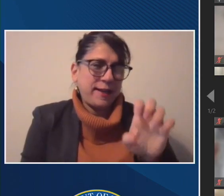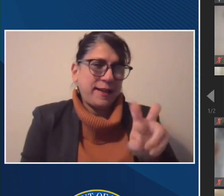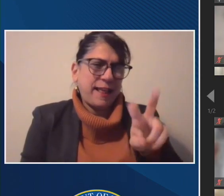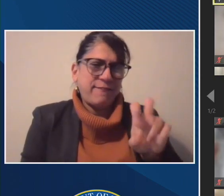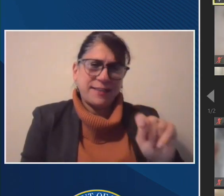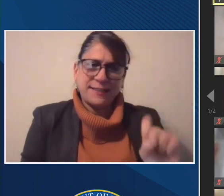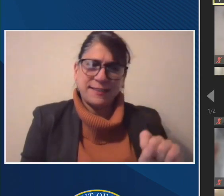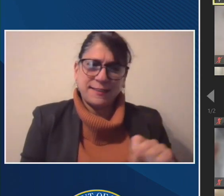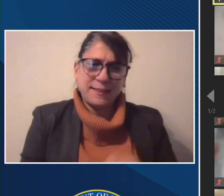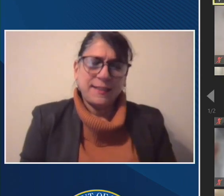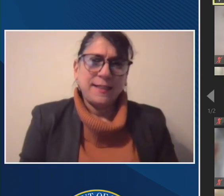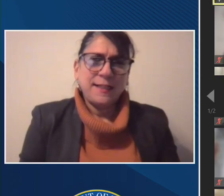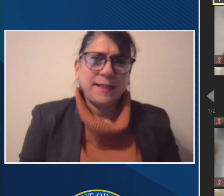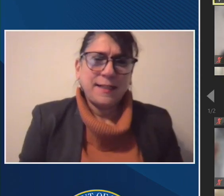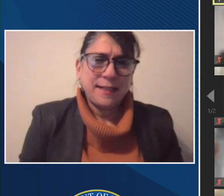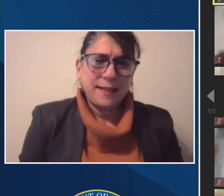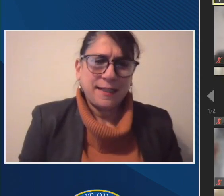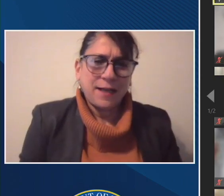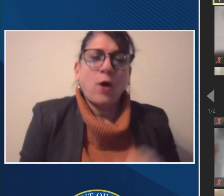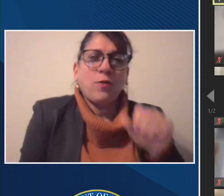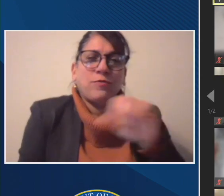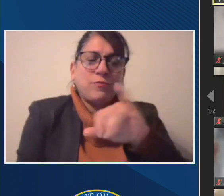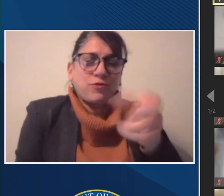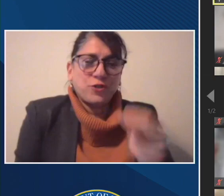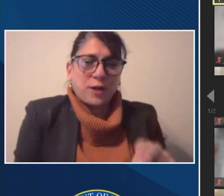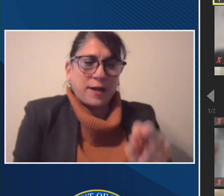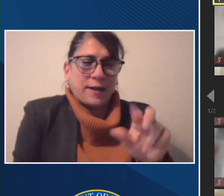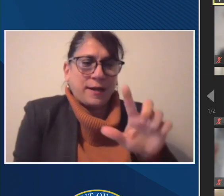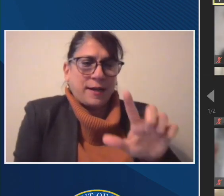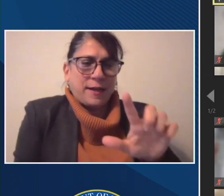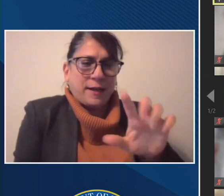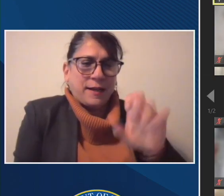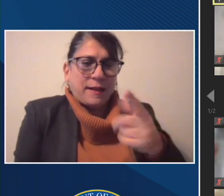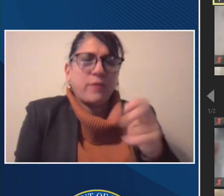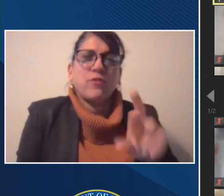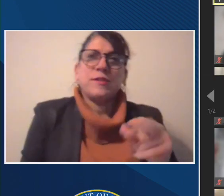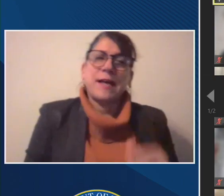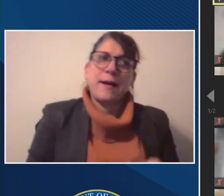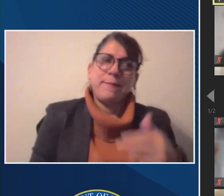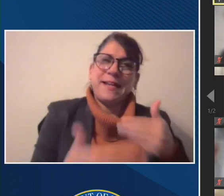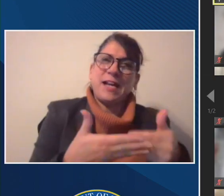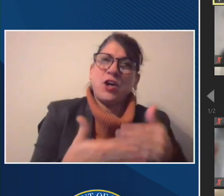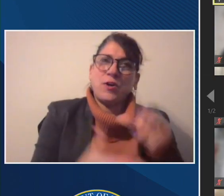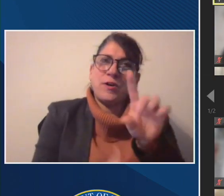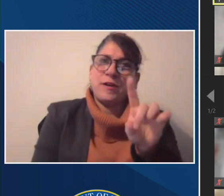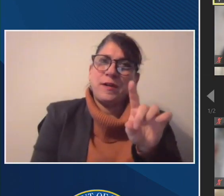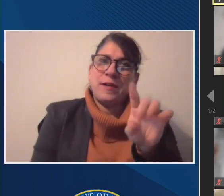Thank you, Cindy. John Weathers I'm sitting outside of Denver, Colorado. I've been with FMCS for seven and a half